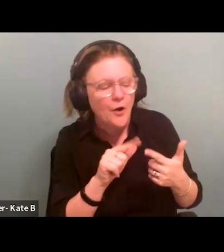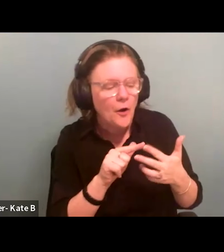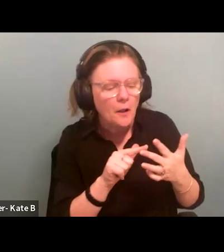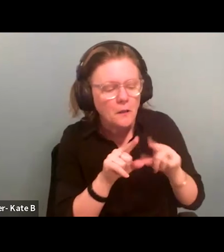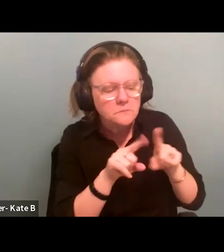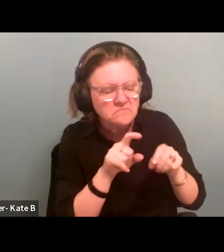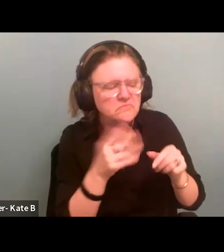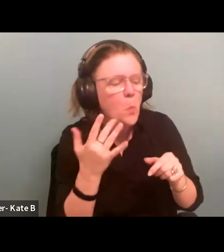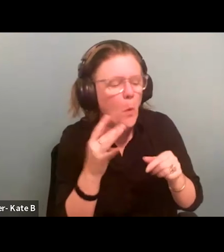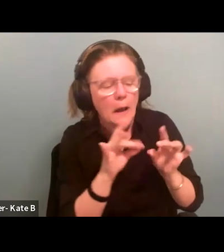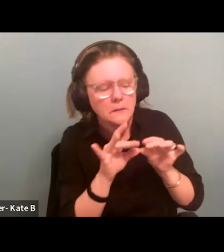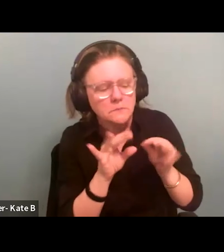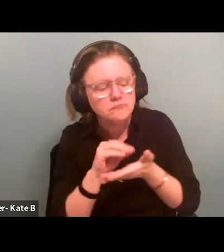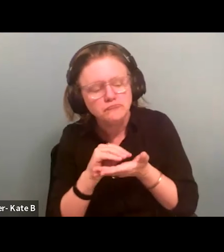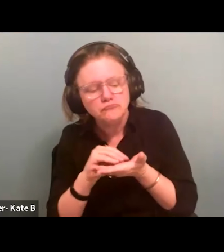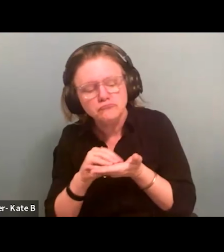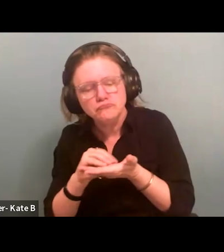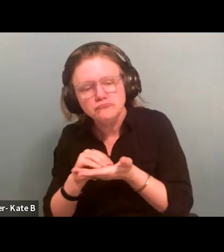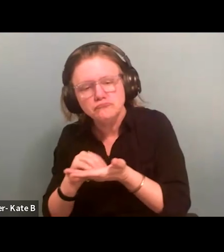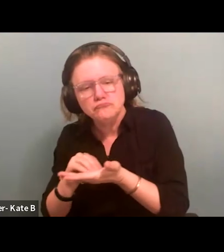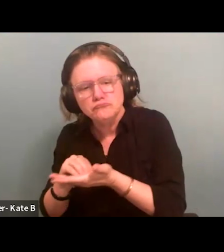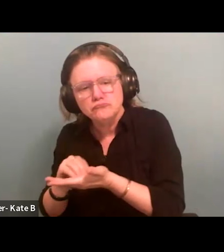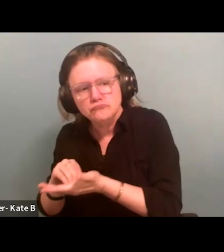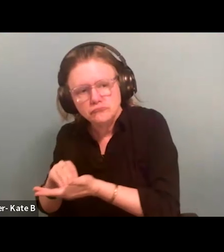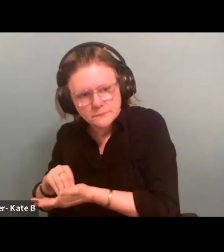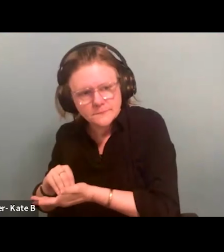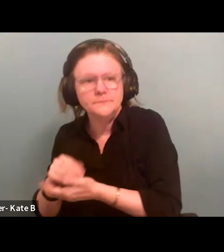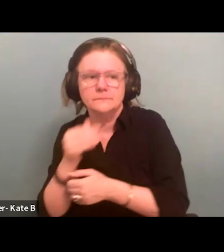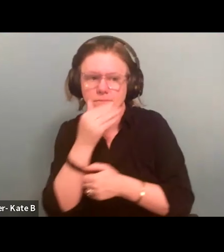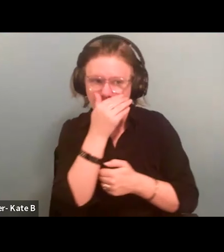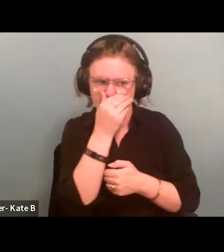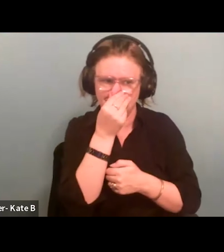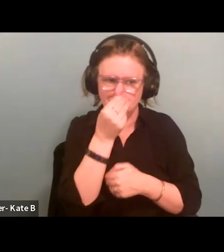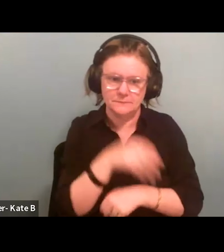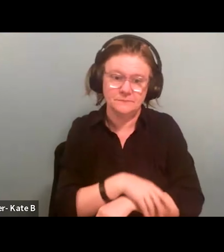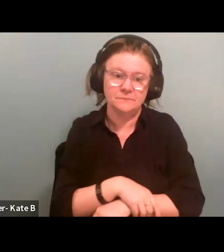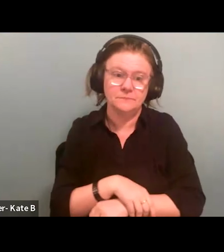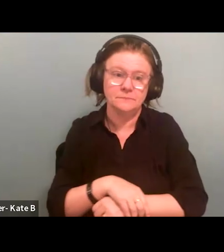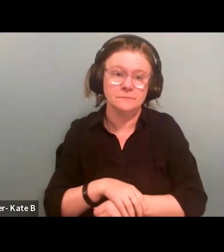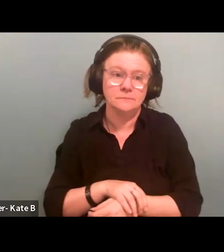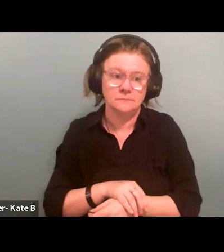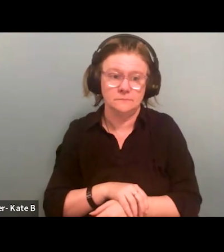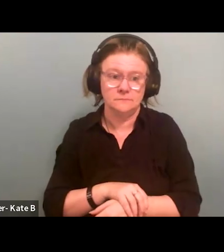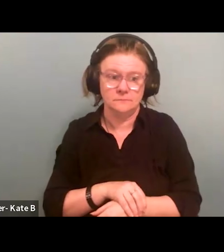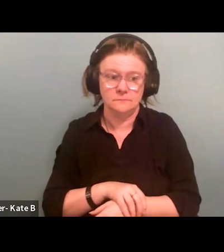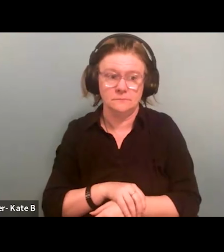to or the 18-to-59-year-old if that's the case. But when it's an older adult, then they